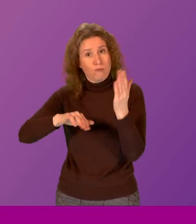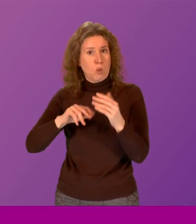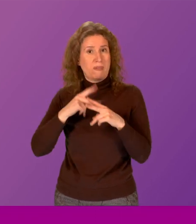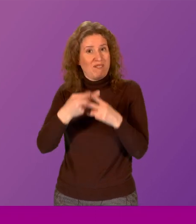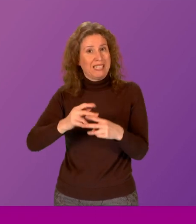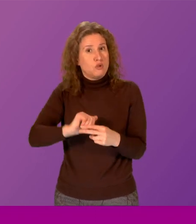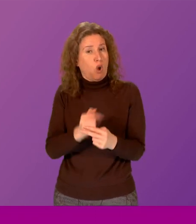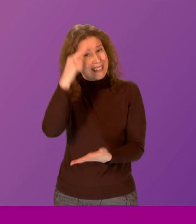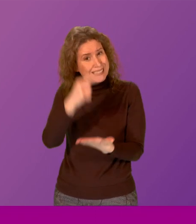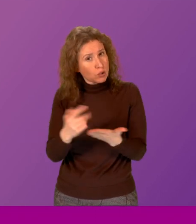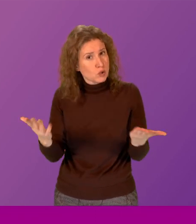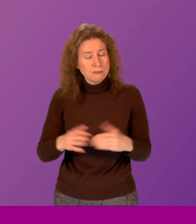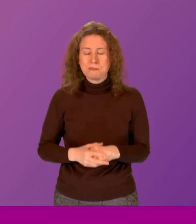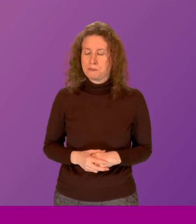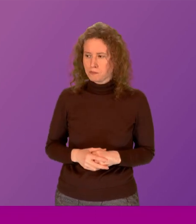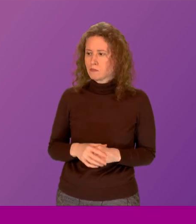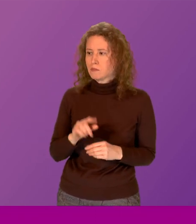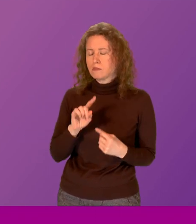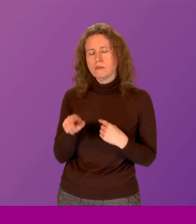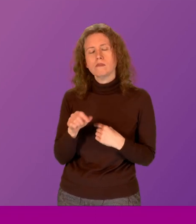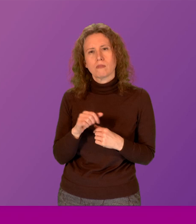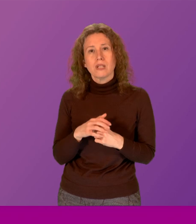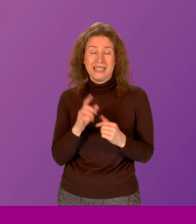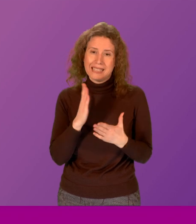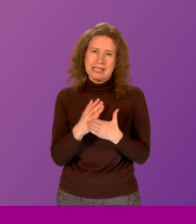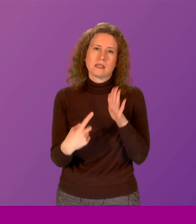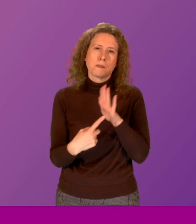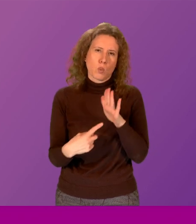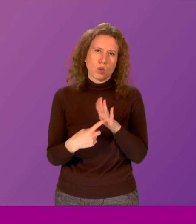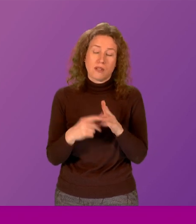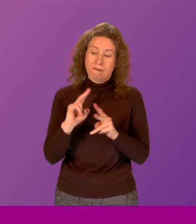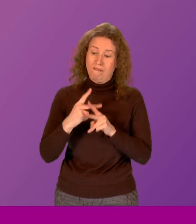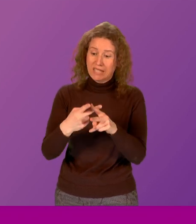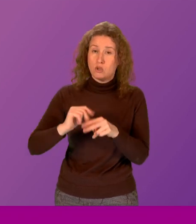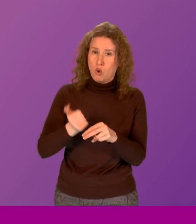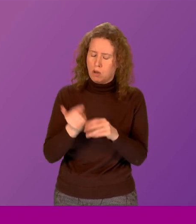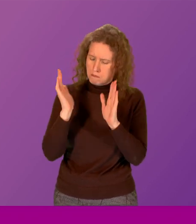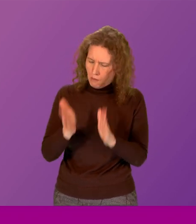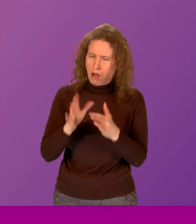It is important for VisitScotland to continue its engagement with the tourism sector,